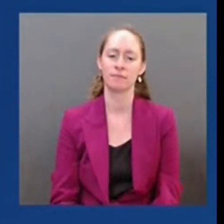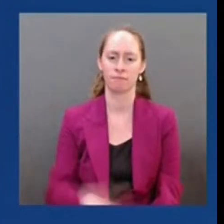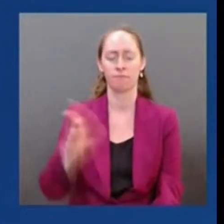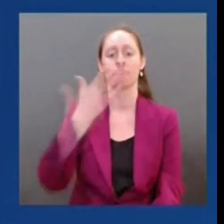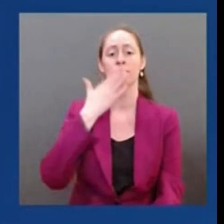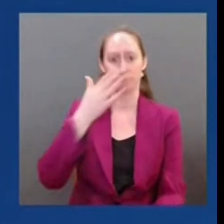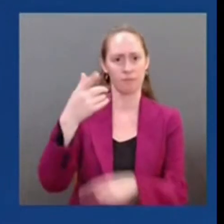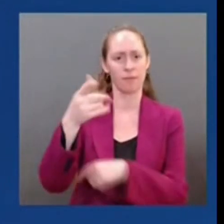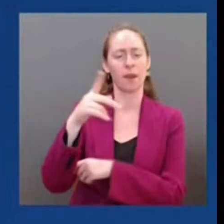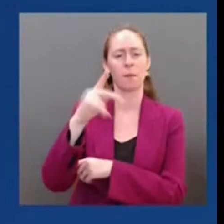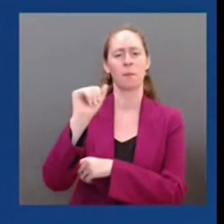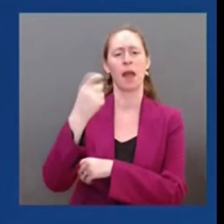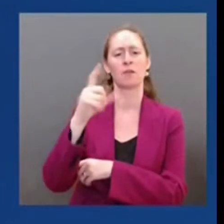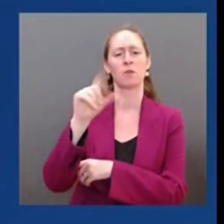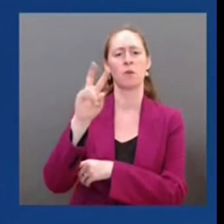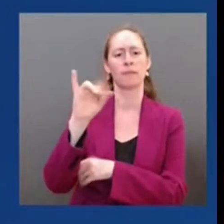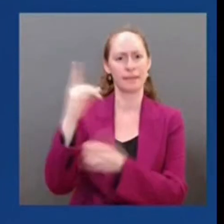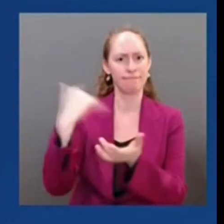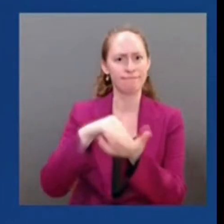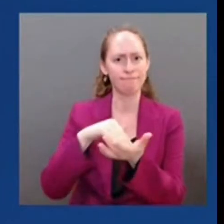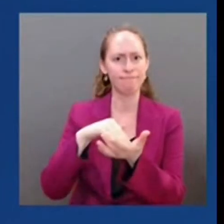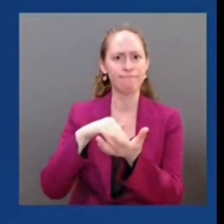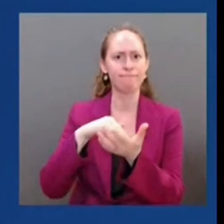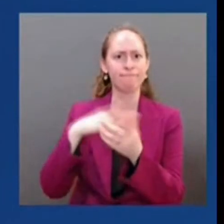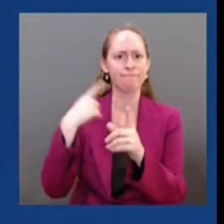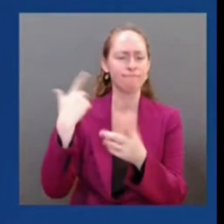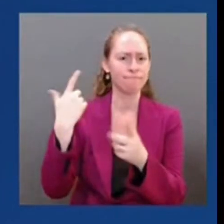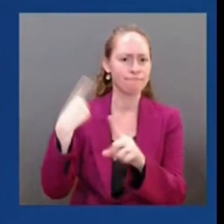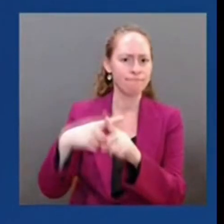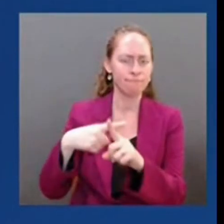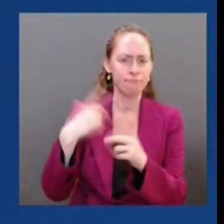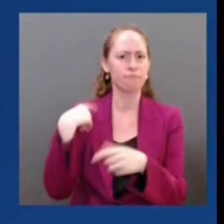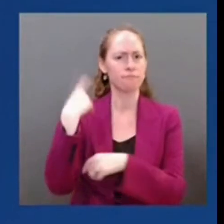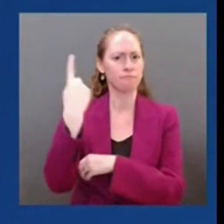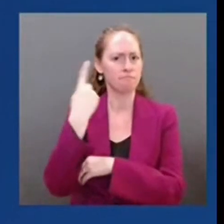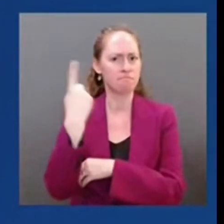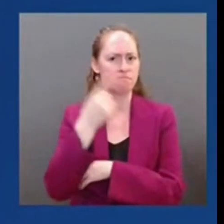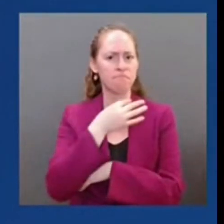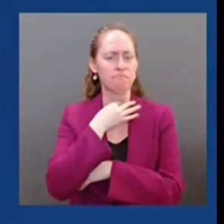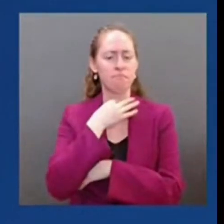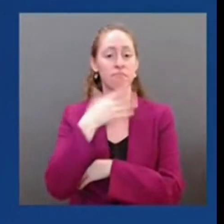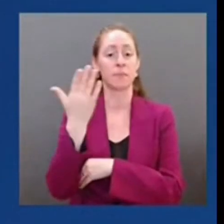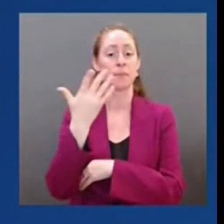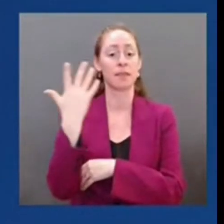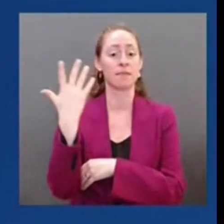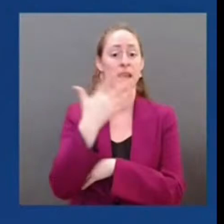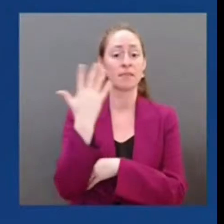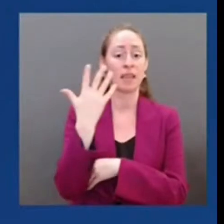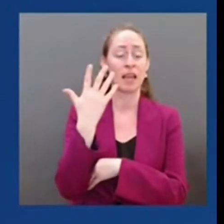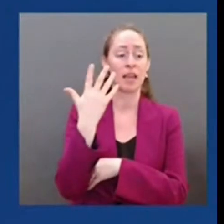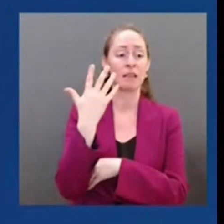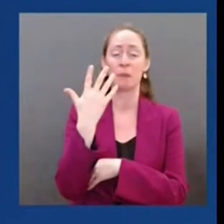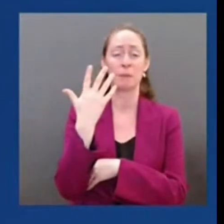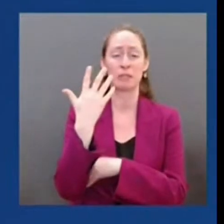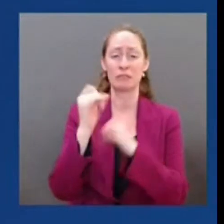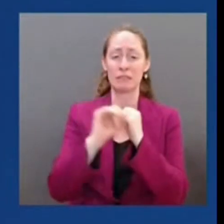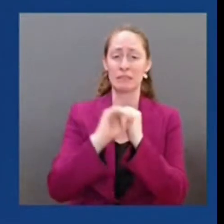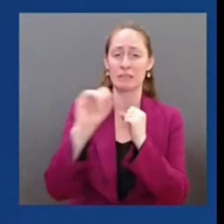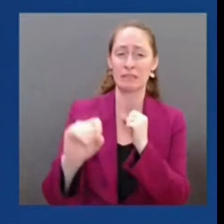ON THE PAXLOVID REBOUND QUESTION, ARE YOU LOOKING INTO WHETHER THIS SHOULD AND LONGER